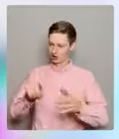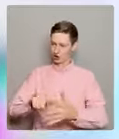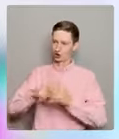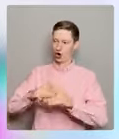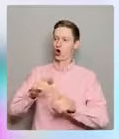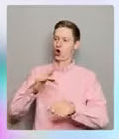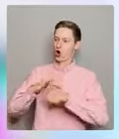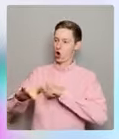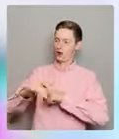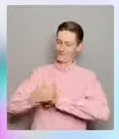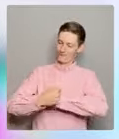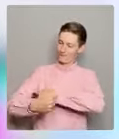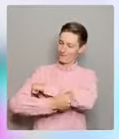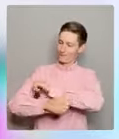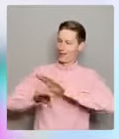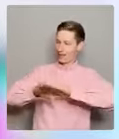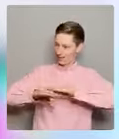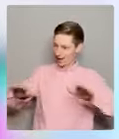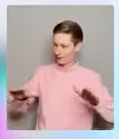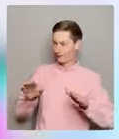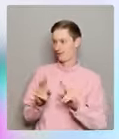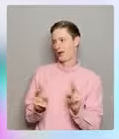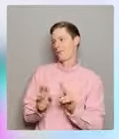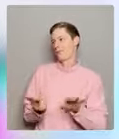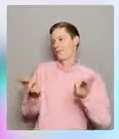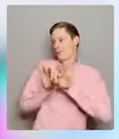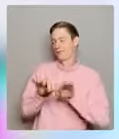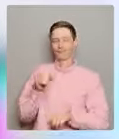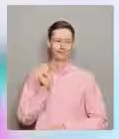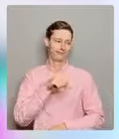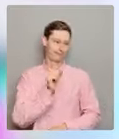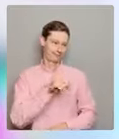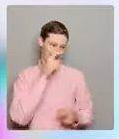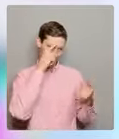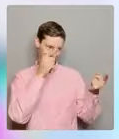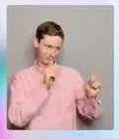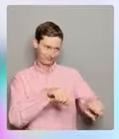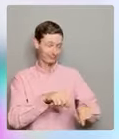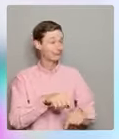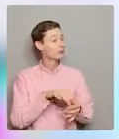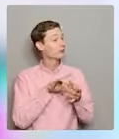Yeah, start early at a foundational level. I think that's super important to the things that we're talking about here. Absolutely.